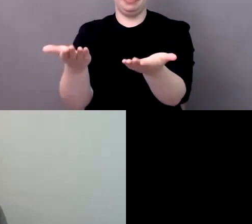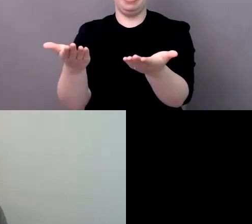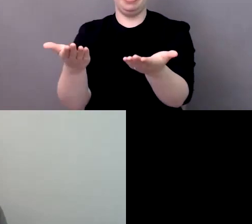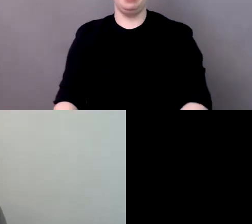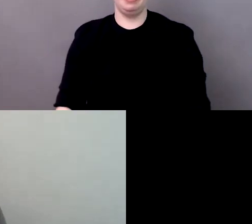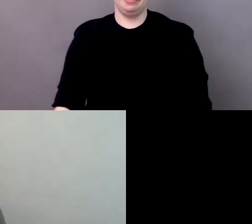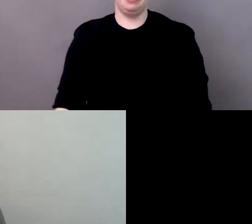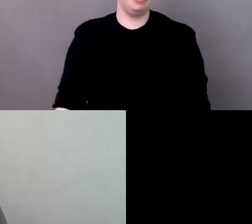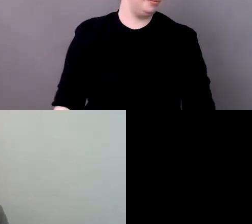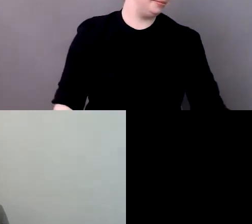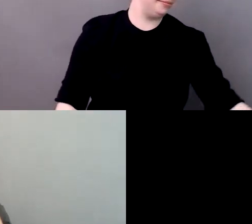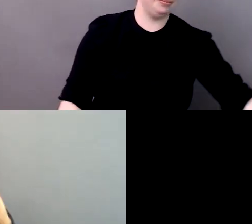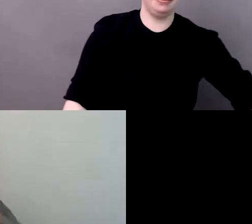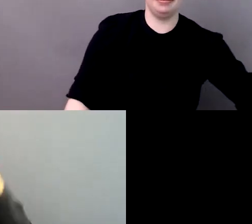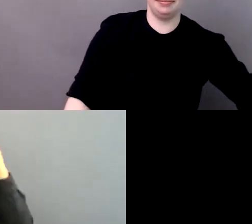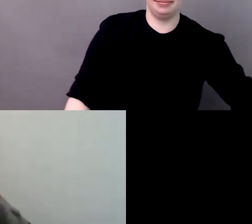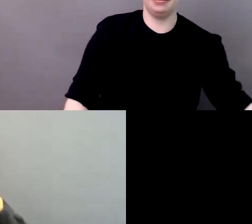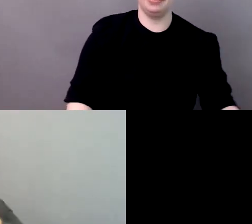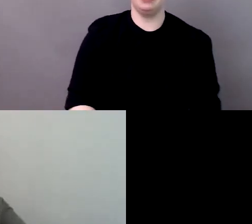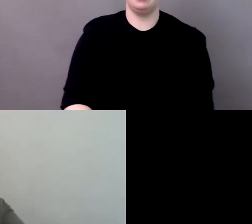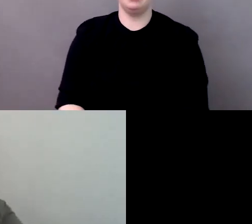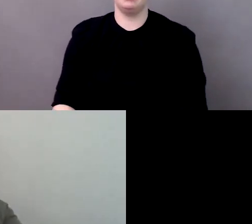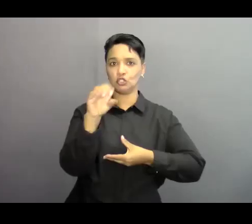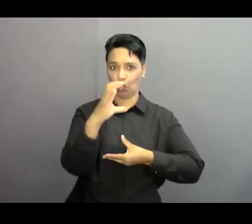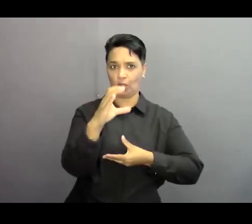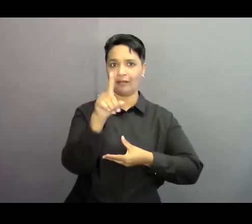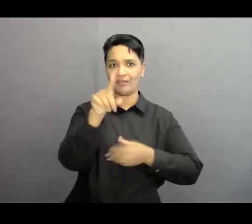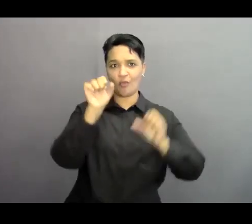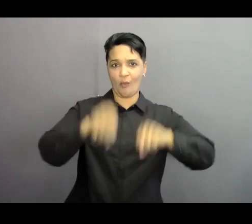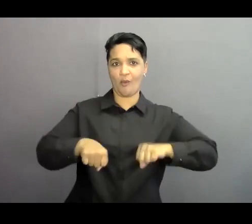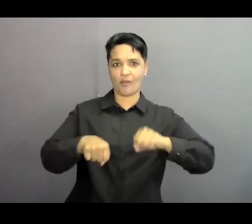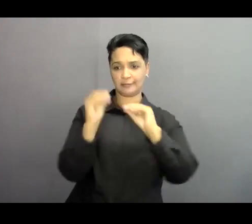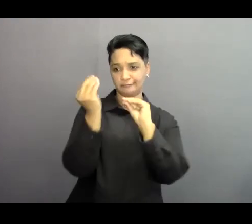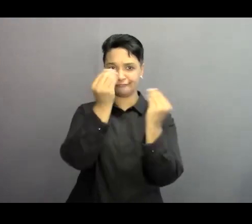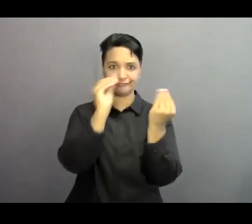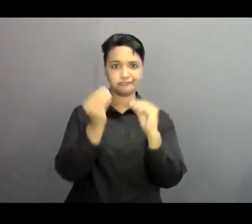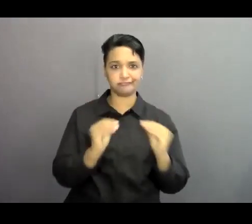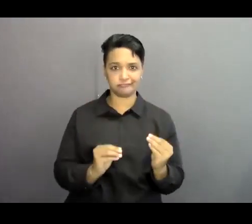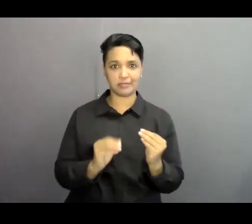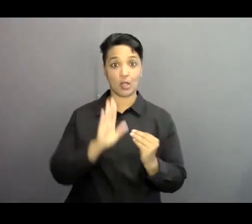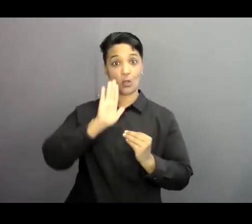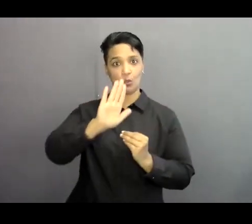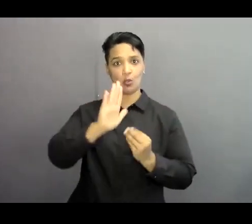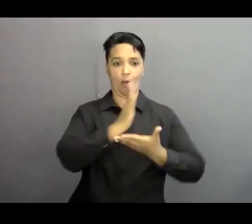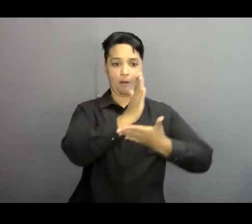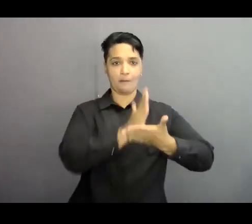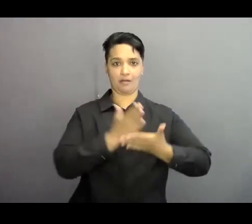and the Google document will be what you use to draft the part of your section. Now,